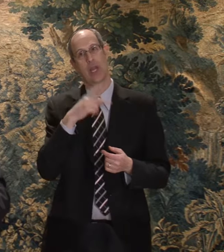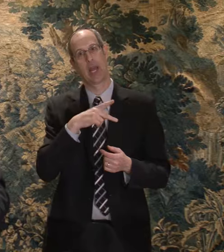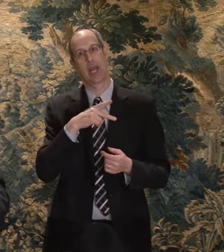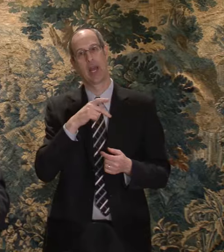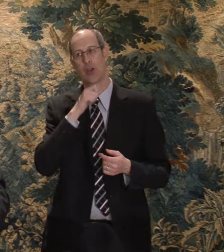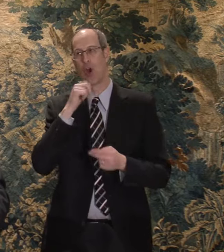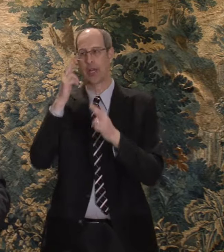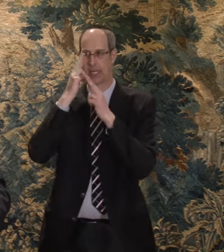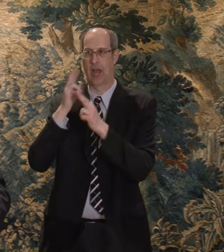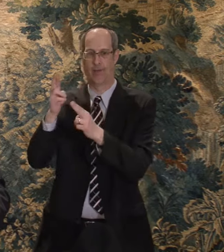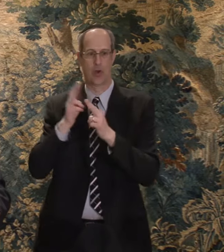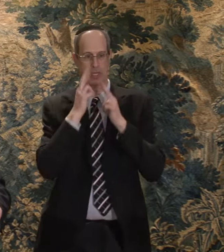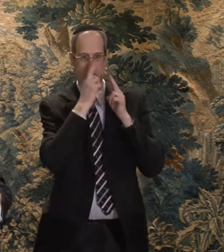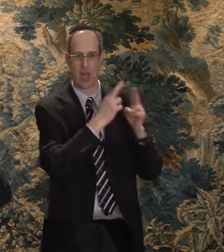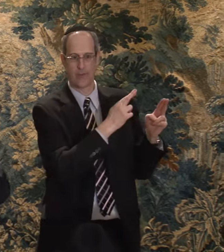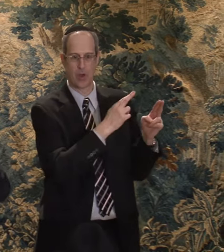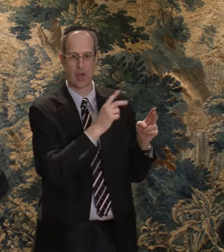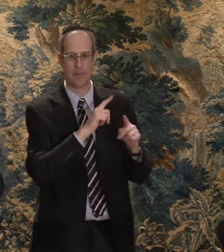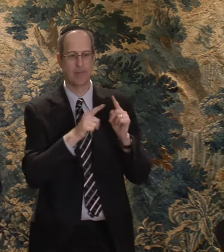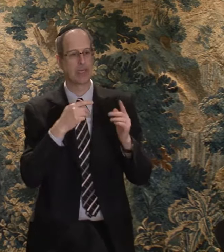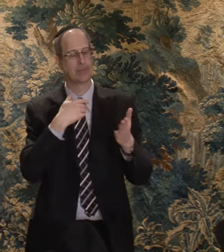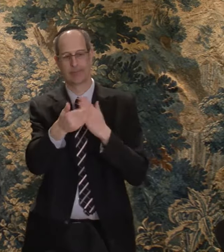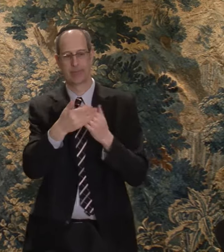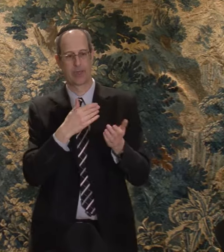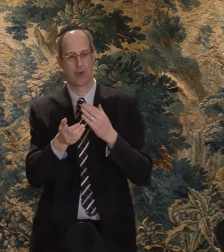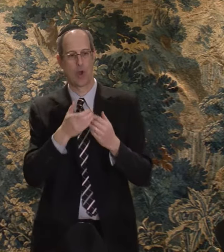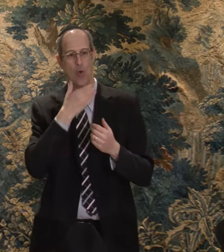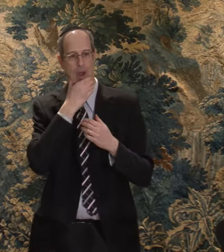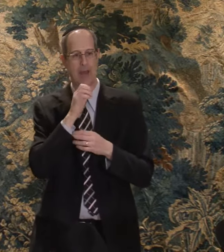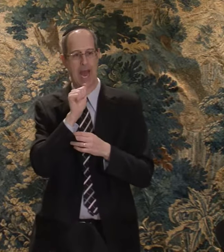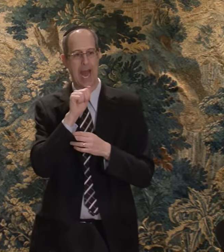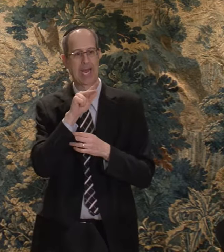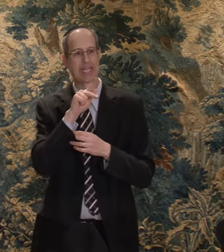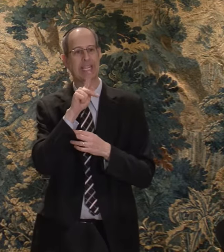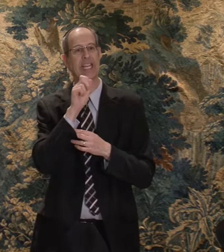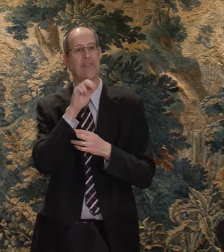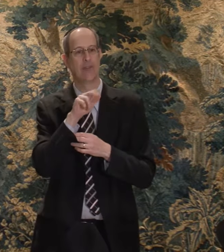covered but you know something even rebbi akiva what rebbi akiva said you